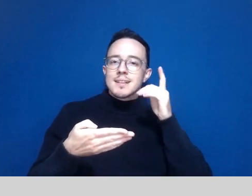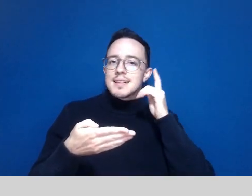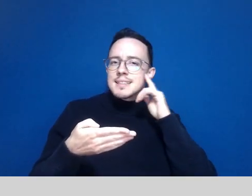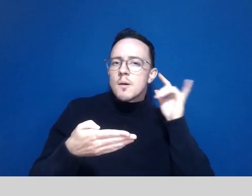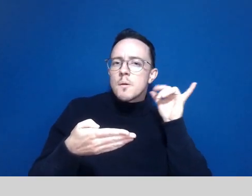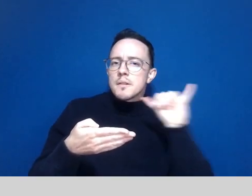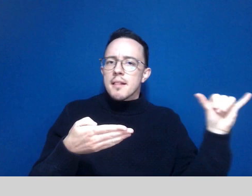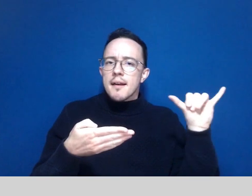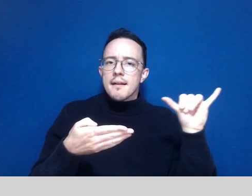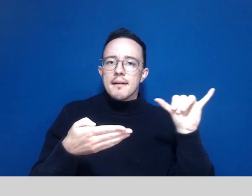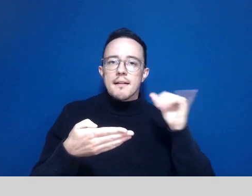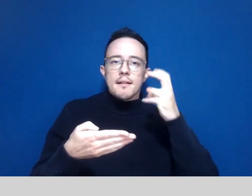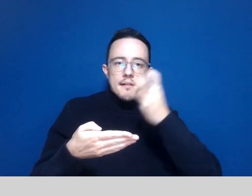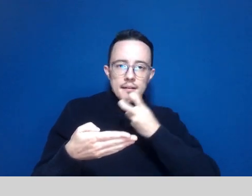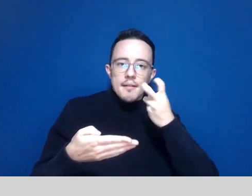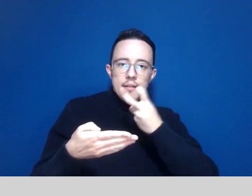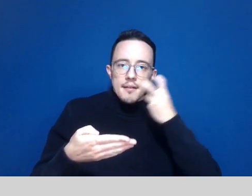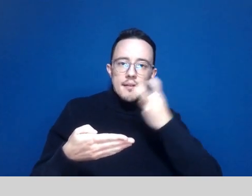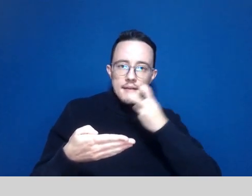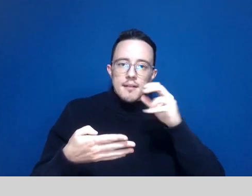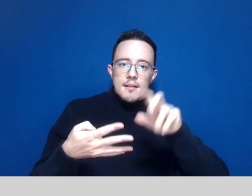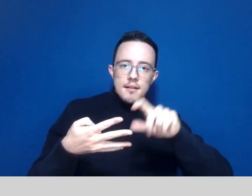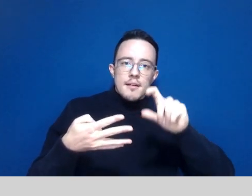I can actually phrase it out